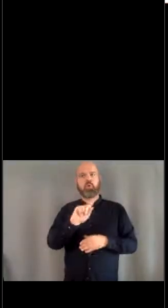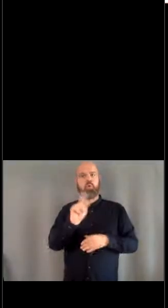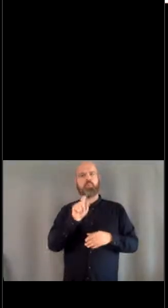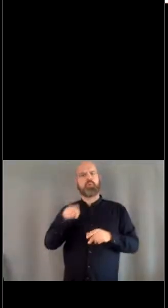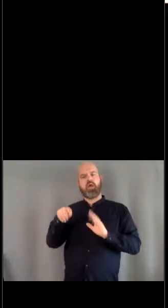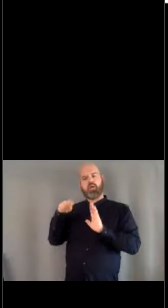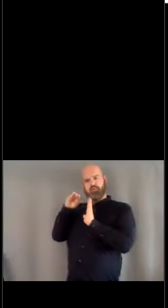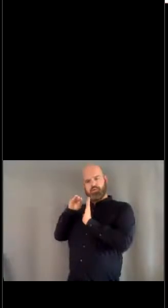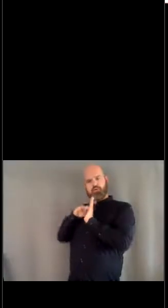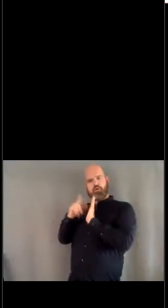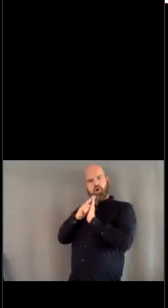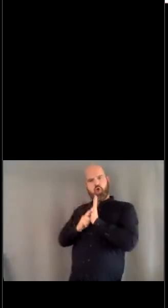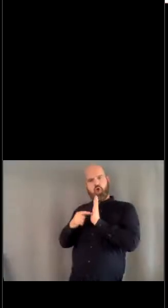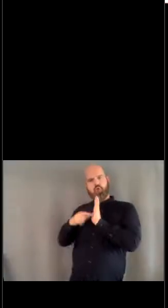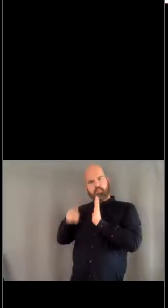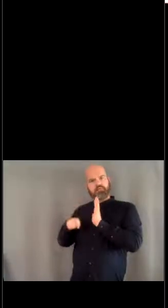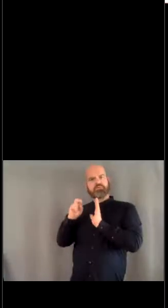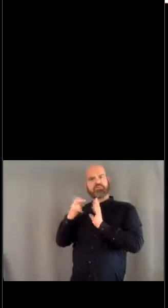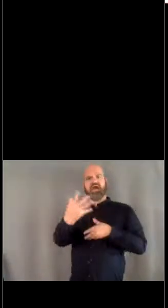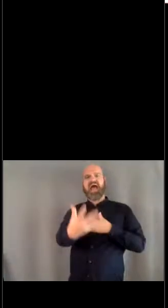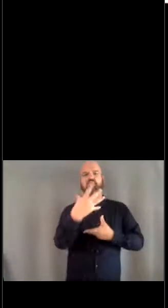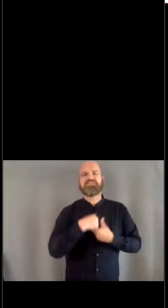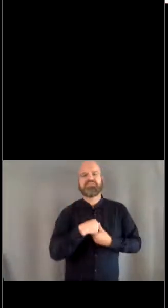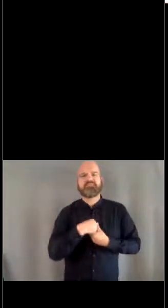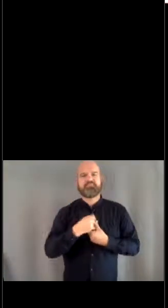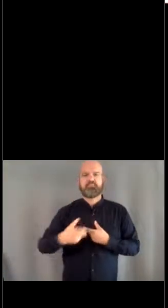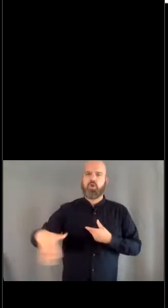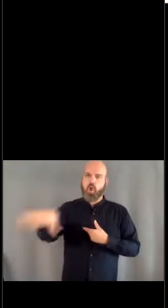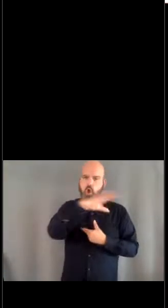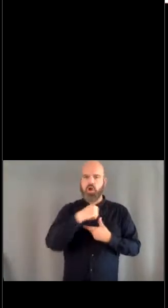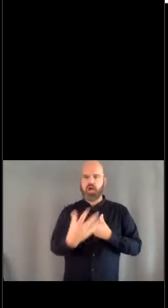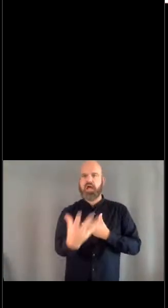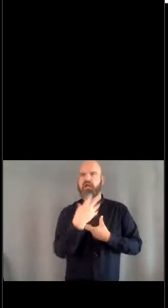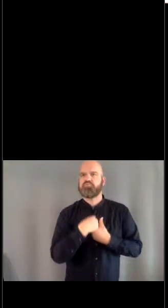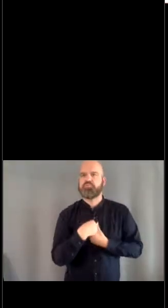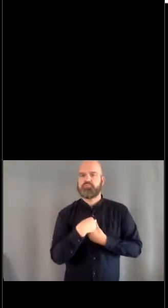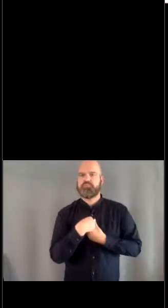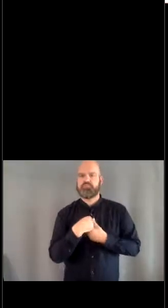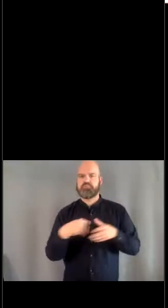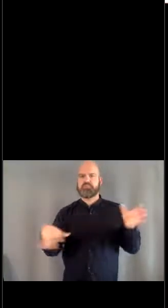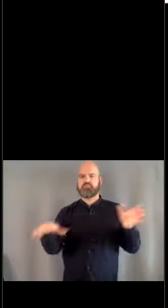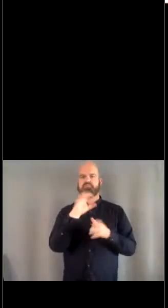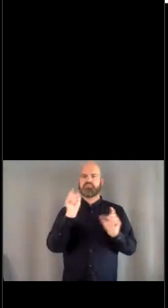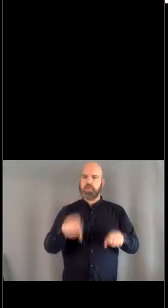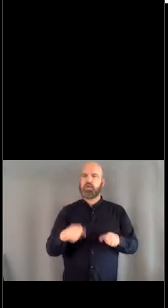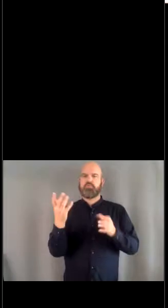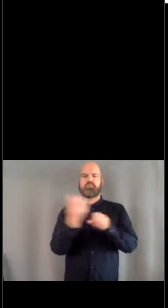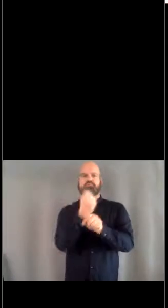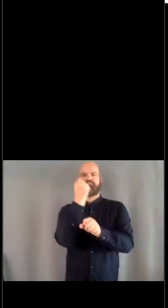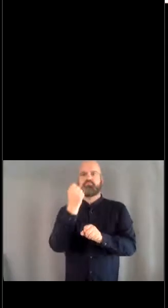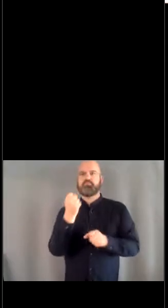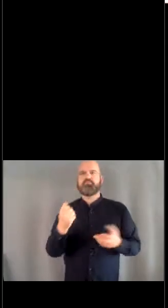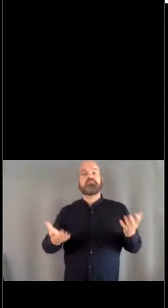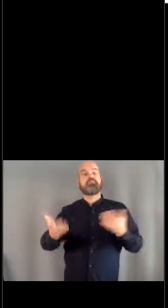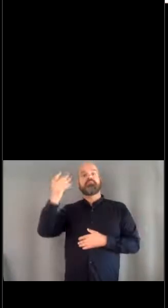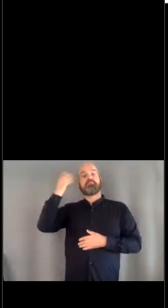In the past people with disabilities haven't been eligible for micro grants or vocational training programmes